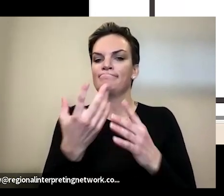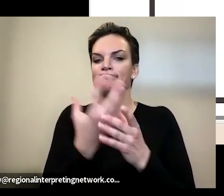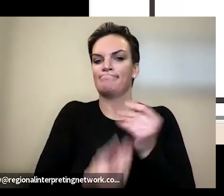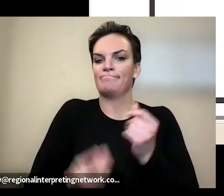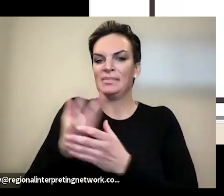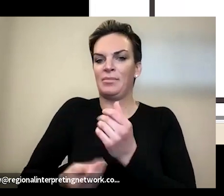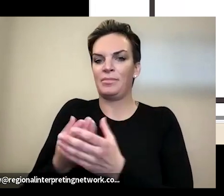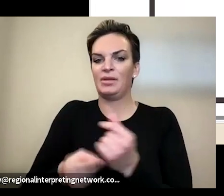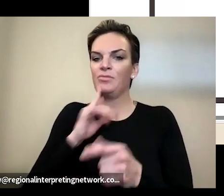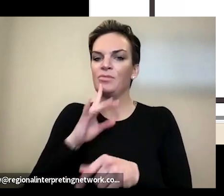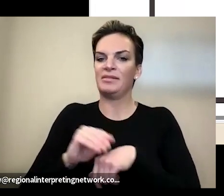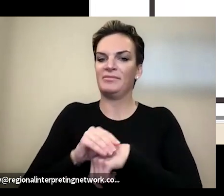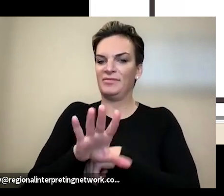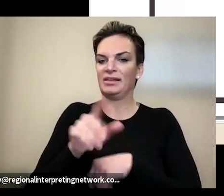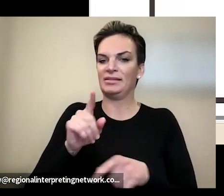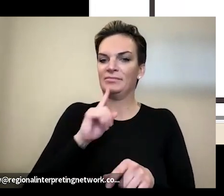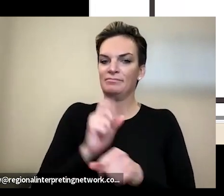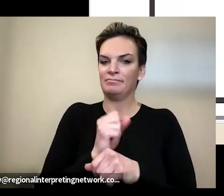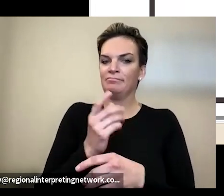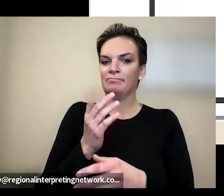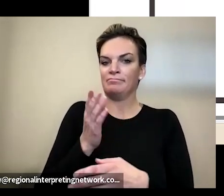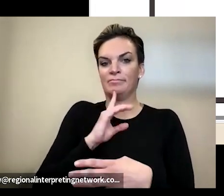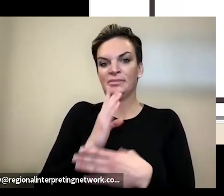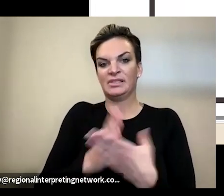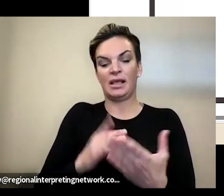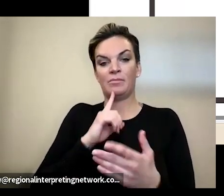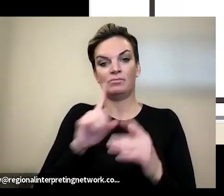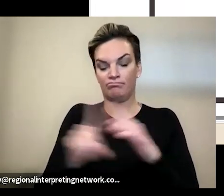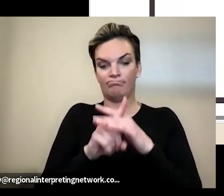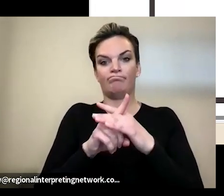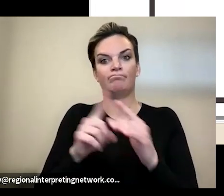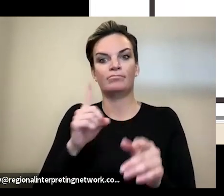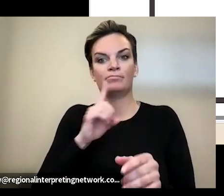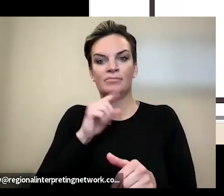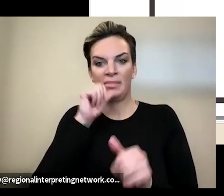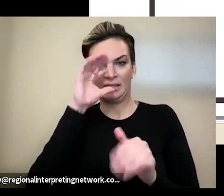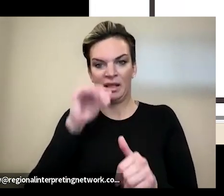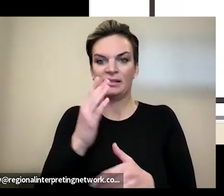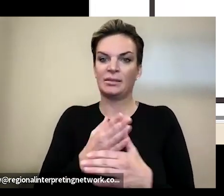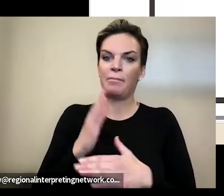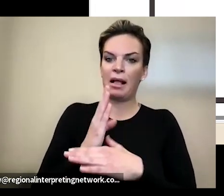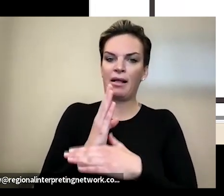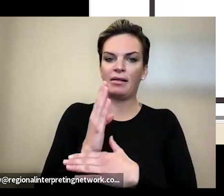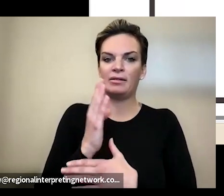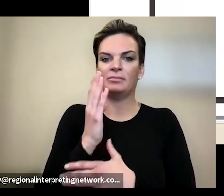motor sensory, or language function, infection, hypotension, hyponatremia, insomnia, or stress, and